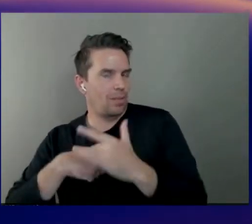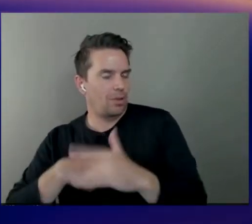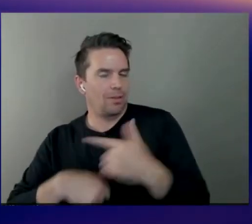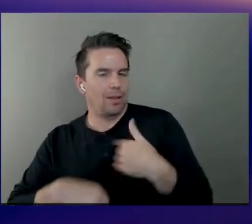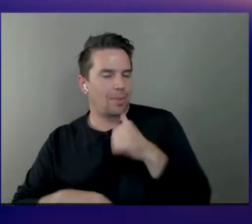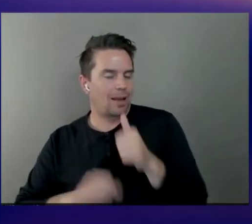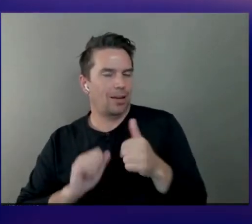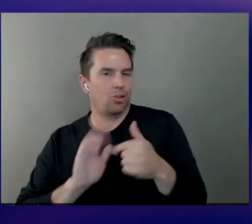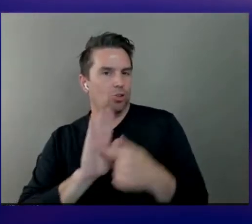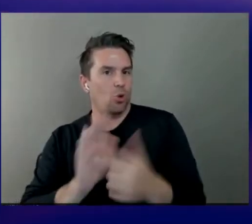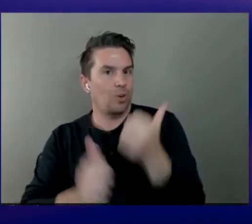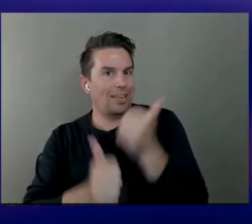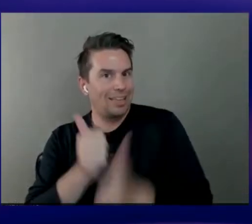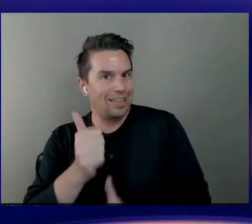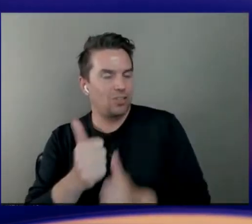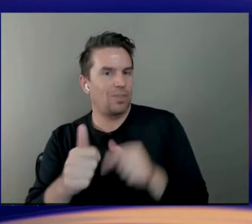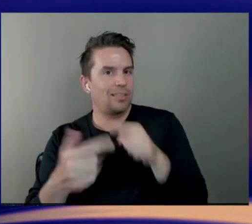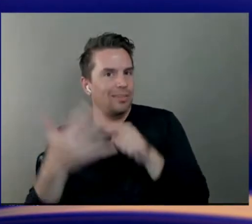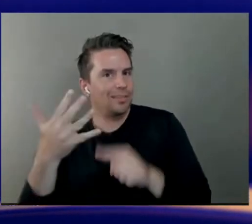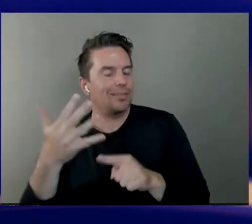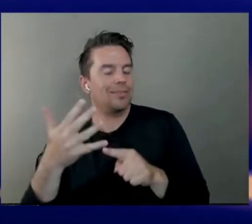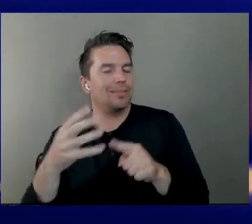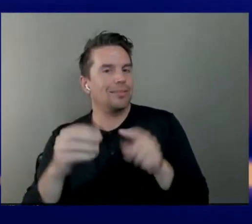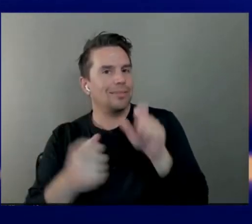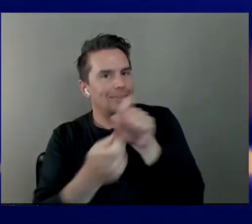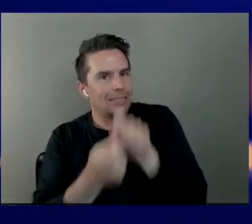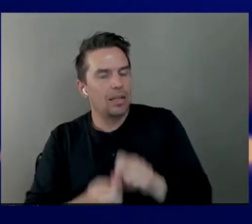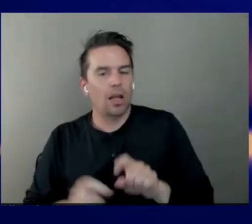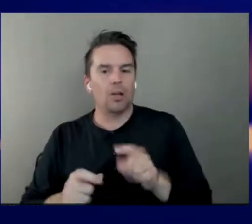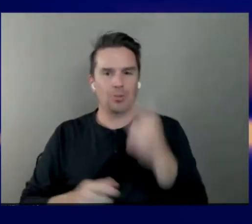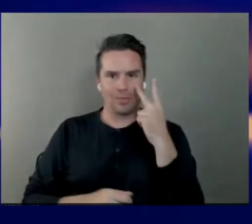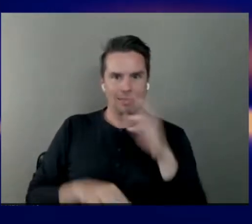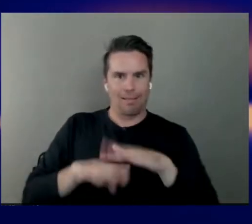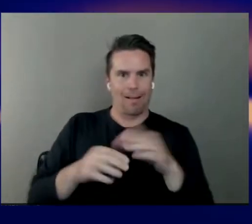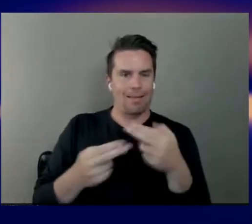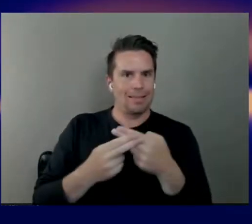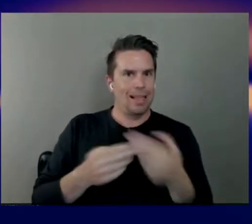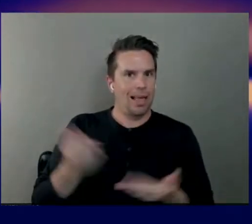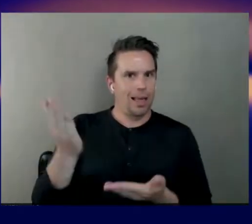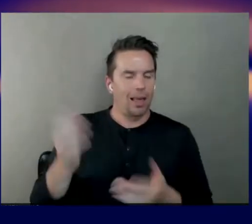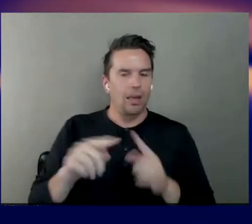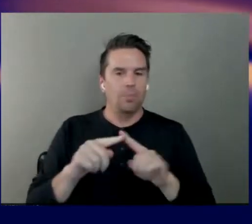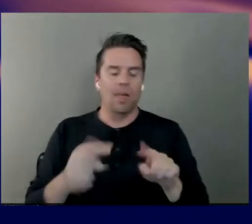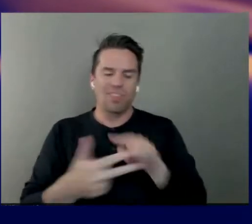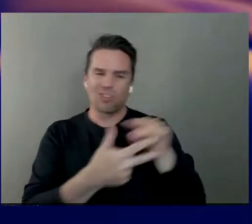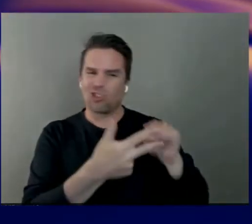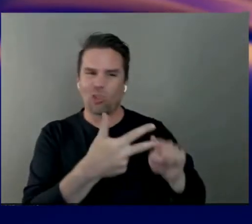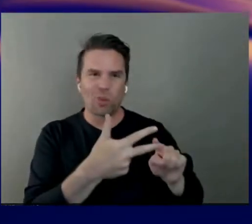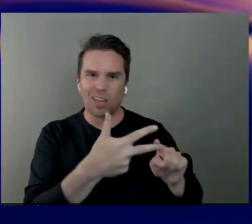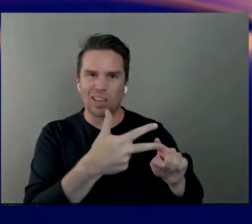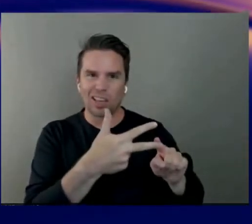'cause you can really see it on the slide. But I would say that this is just three out of a number that we have observed and these numbers